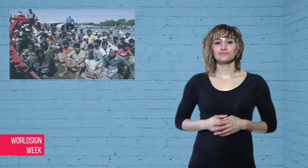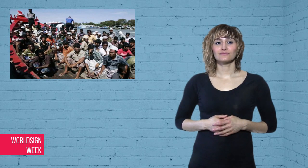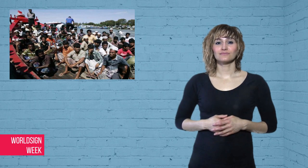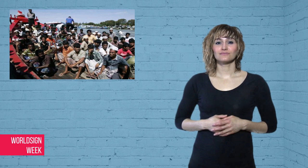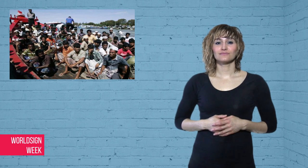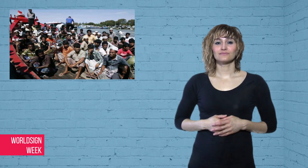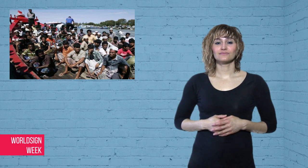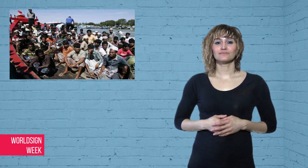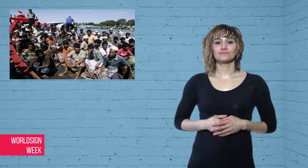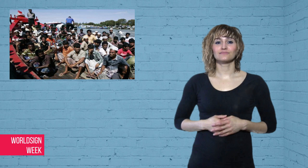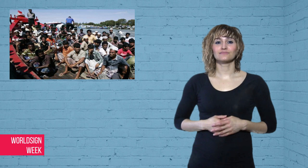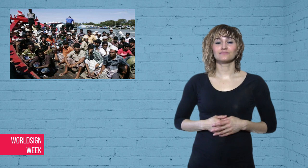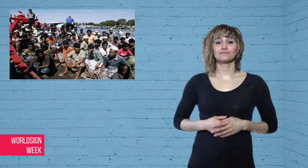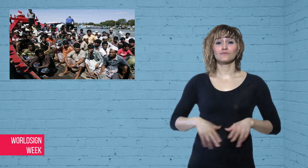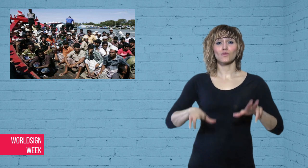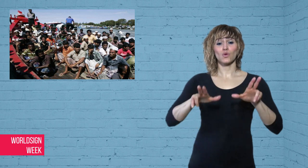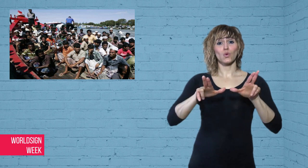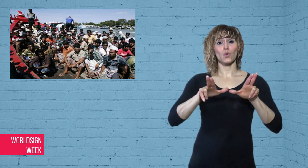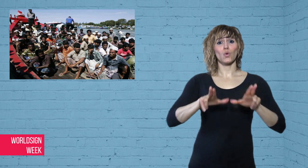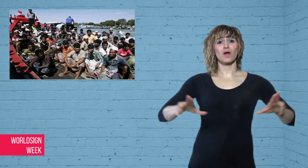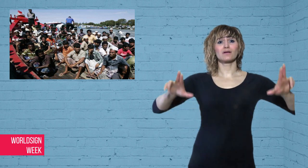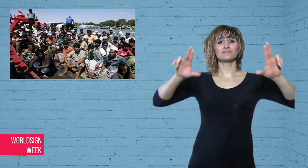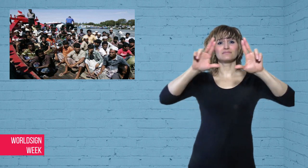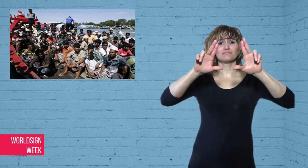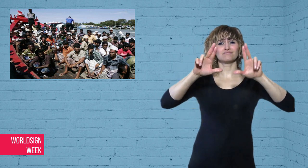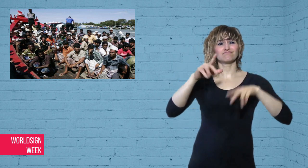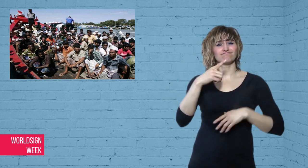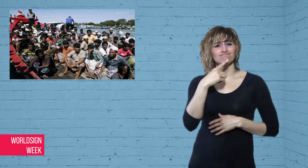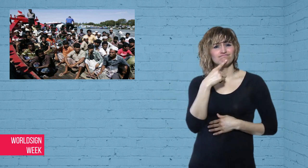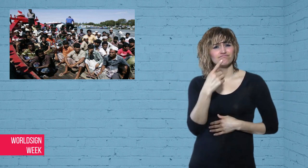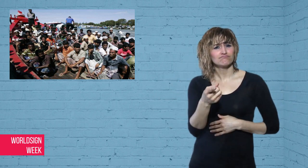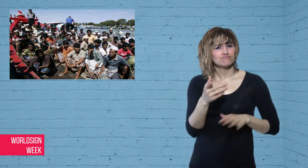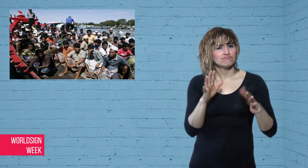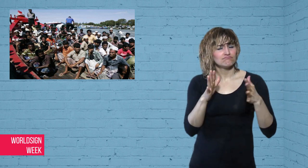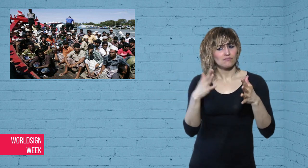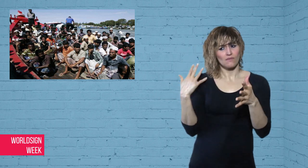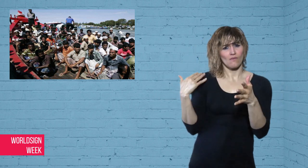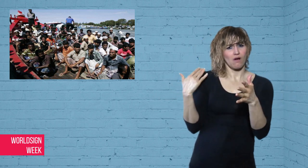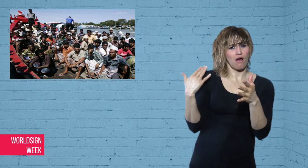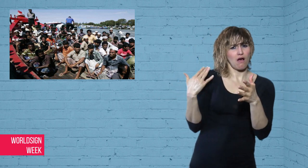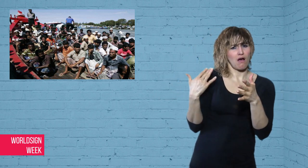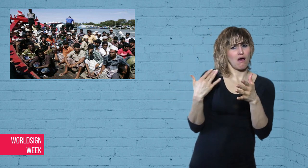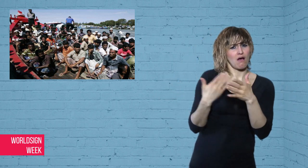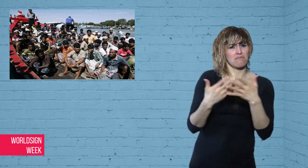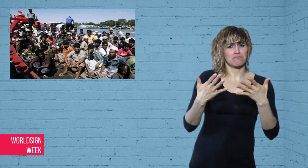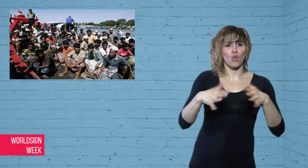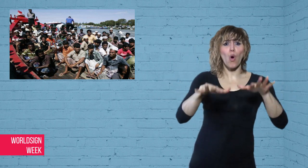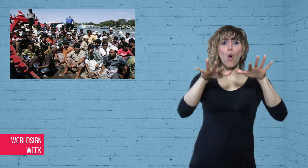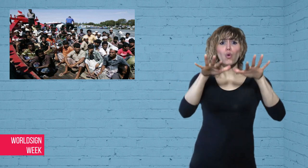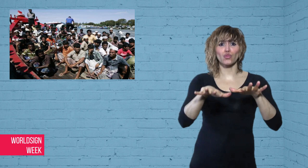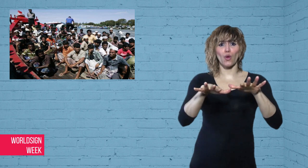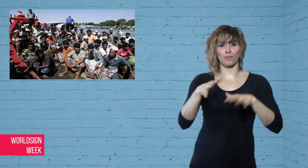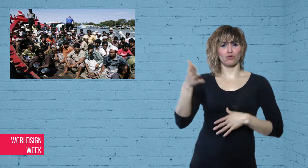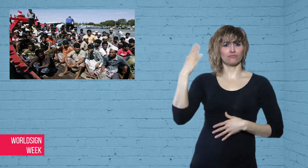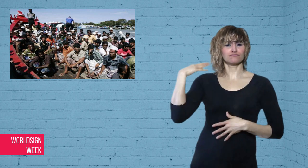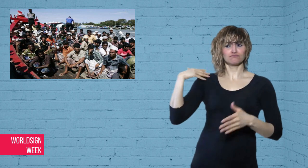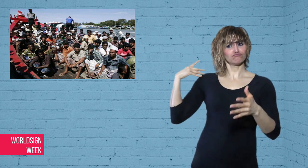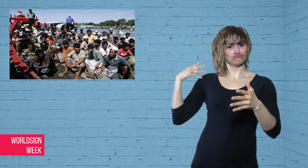The UN said that since last